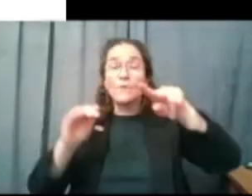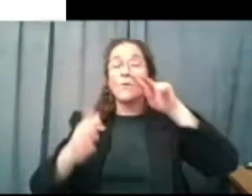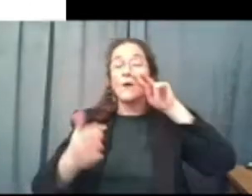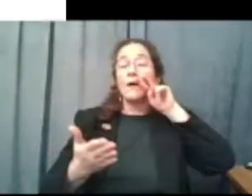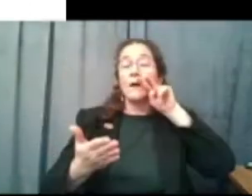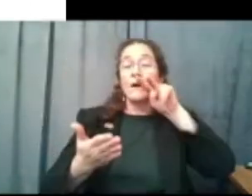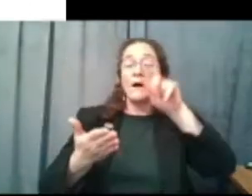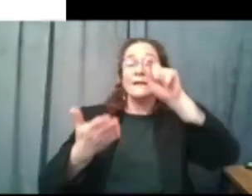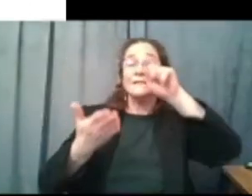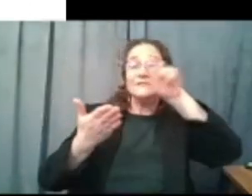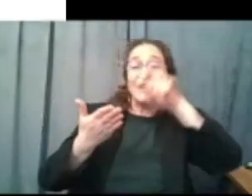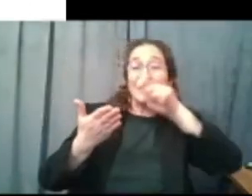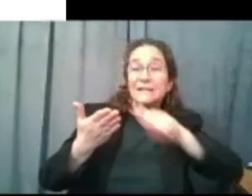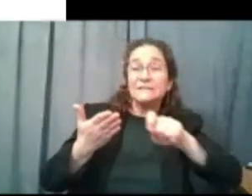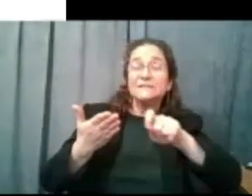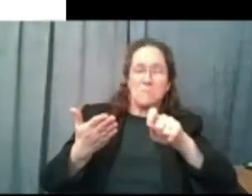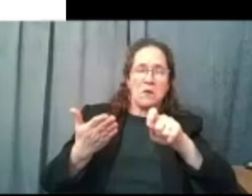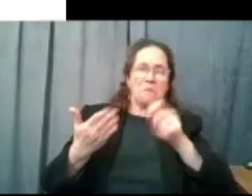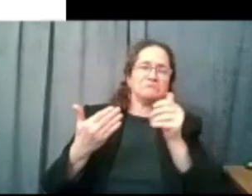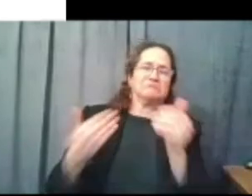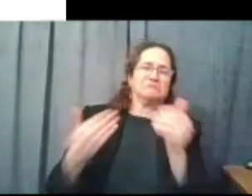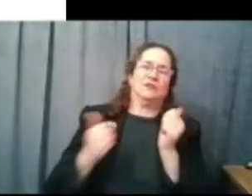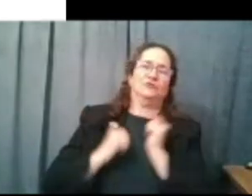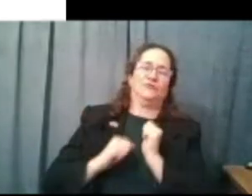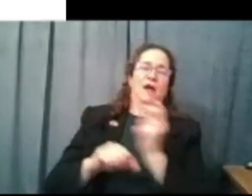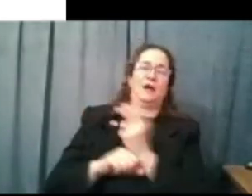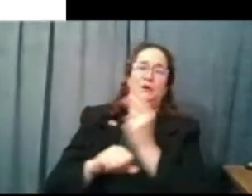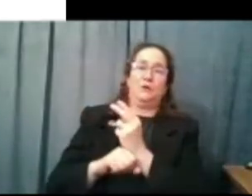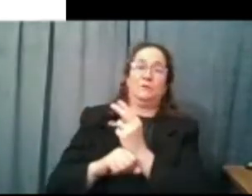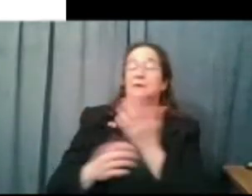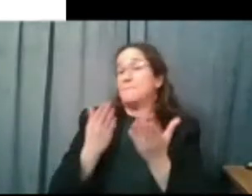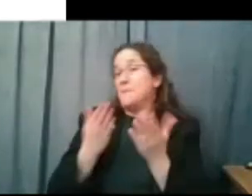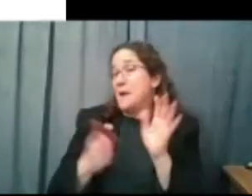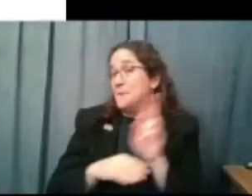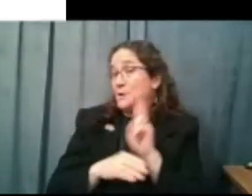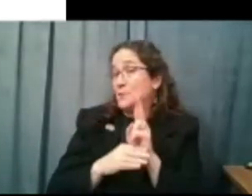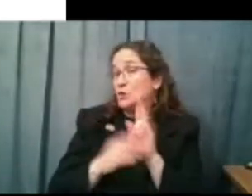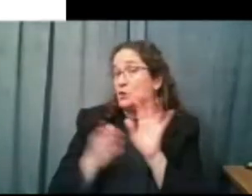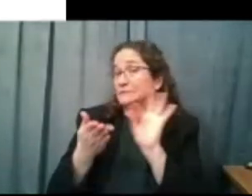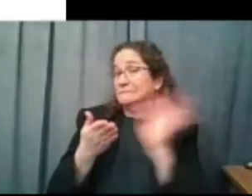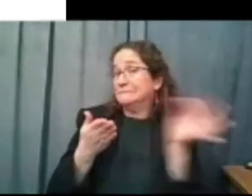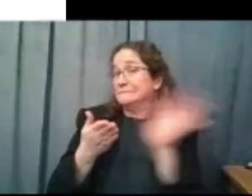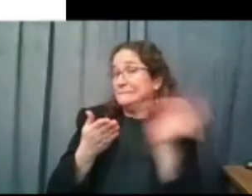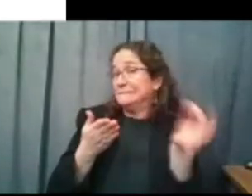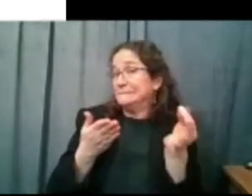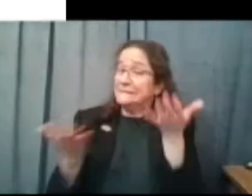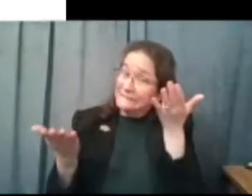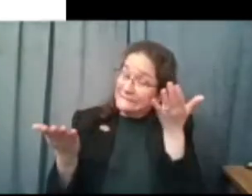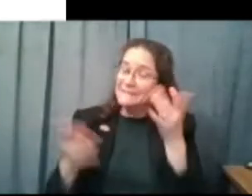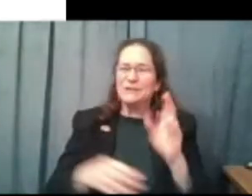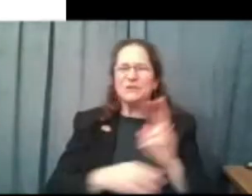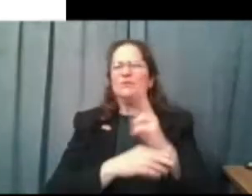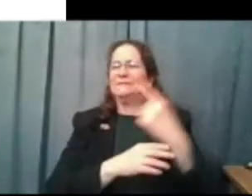and you'll start trying to use them. And maybe you even use sticky notes if the checklist don't work, but you something you know it's important.